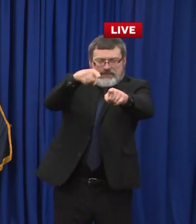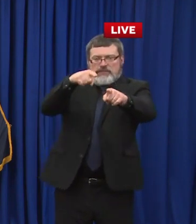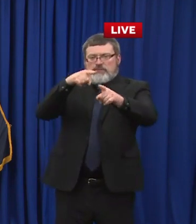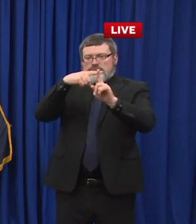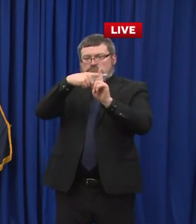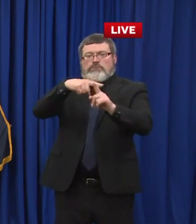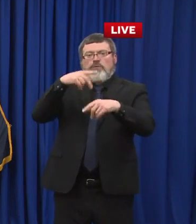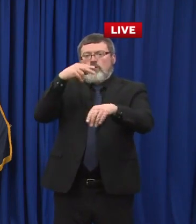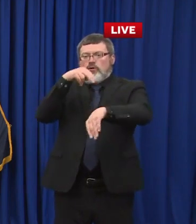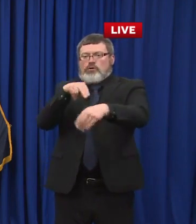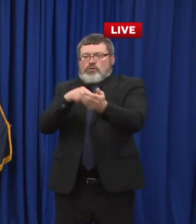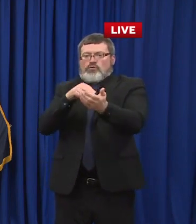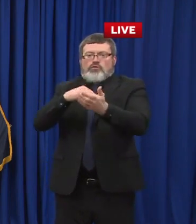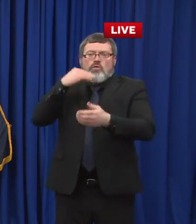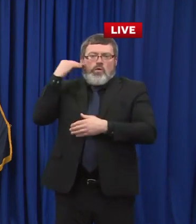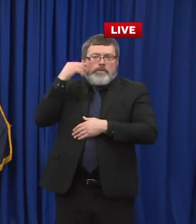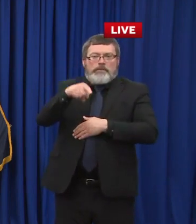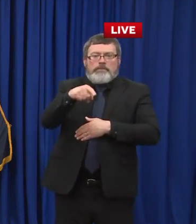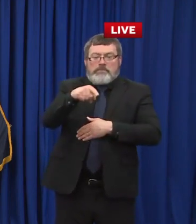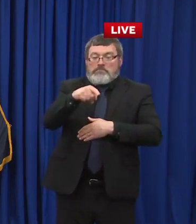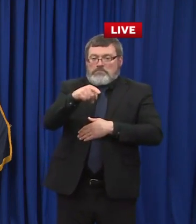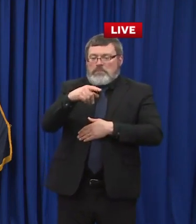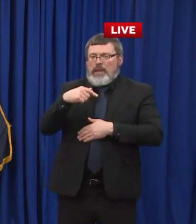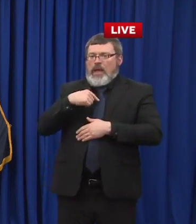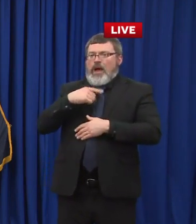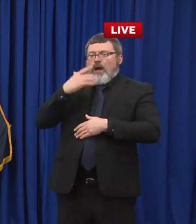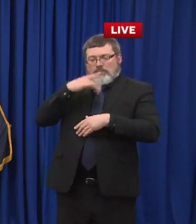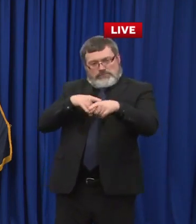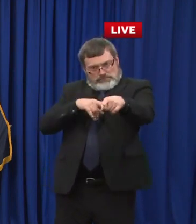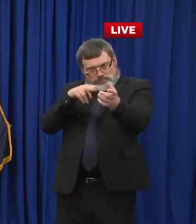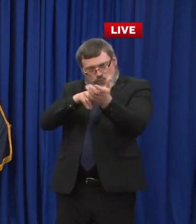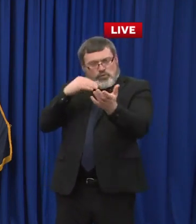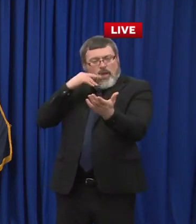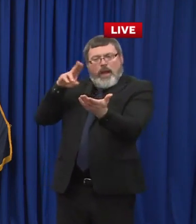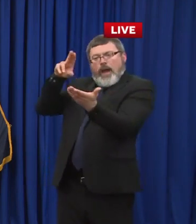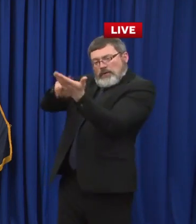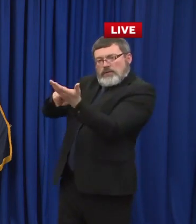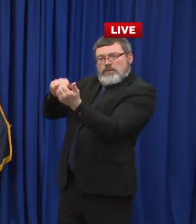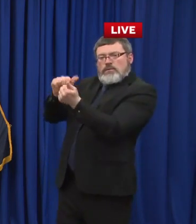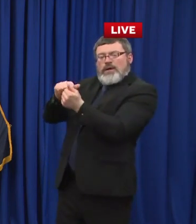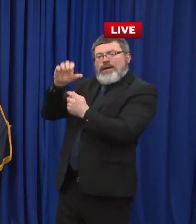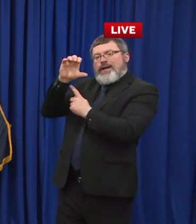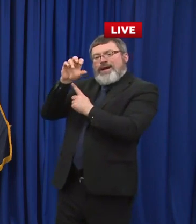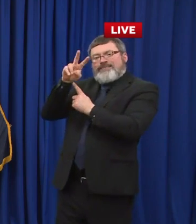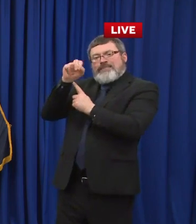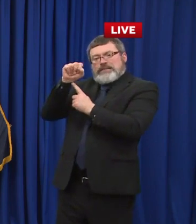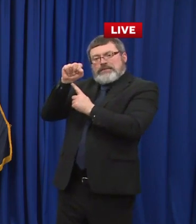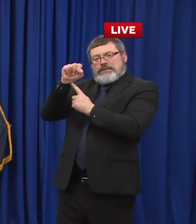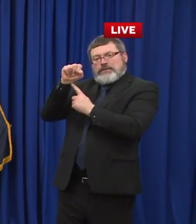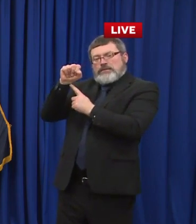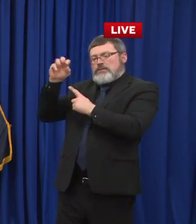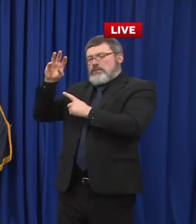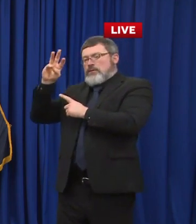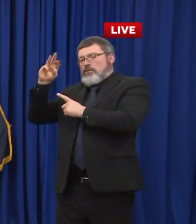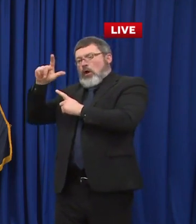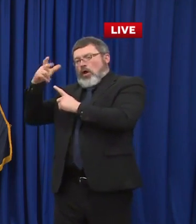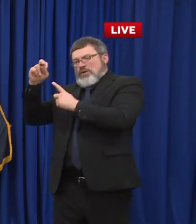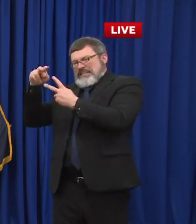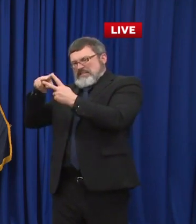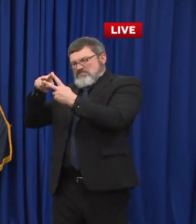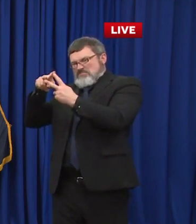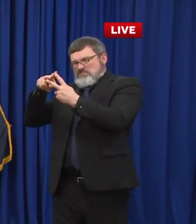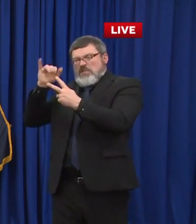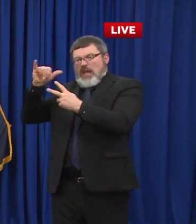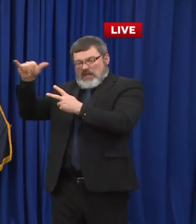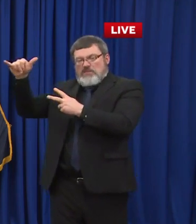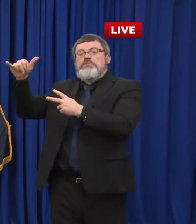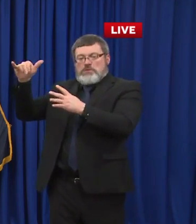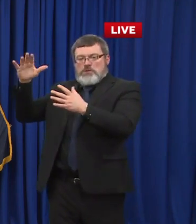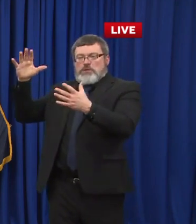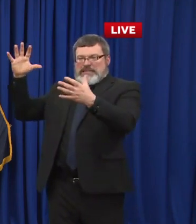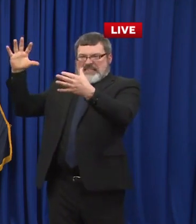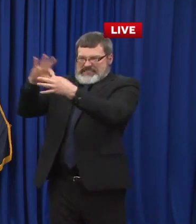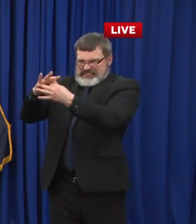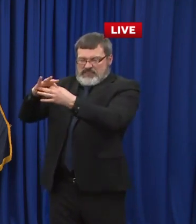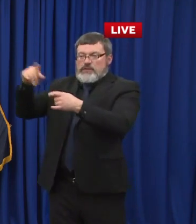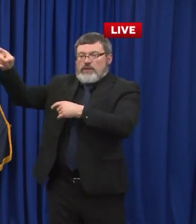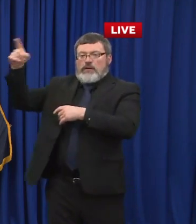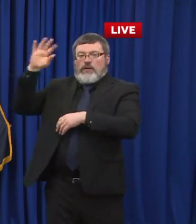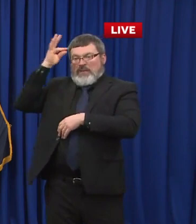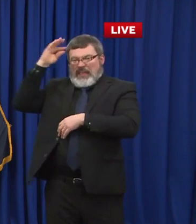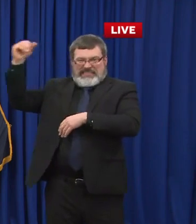THE SITUATIONS AT THE LONG-TERM CARE FACILITIES, MOST HAVE AGREEMENTS WITH CVS AND WALGREENS, AND THAT PARTNERSHIP DRIVEN BY THE FEDERAL GOVERNMENT WILL MAKE SURE THOSE INDIVIDUALS